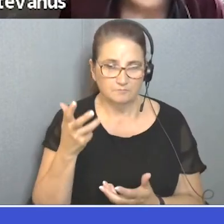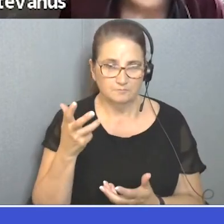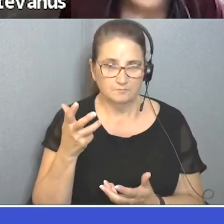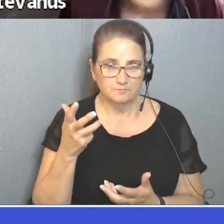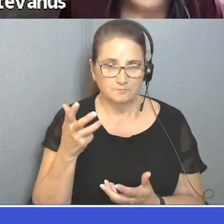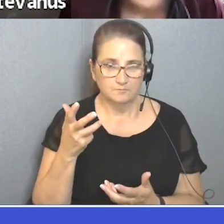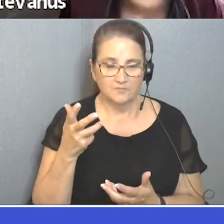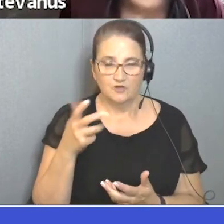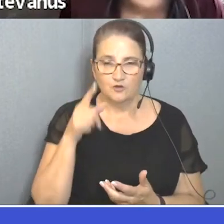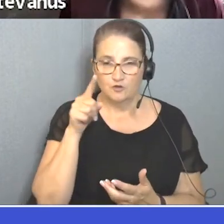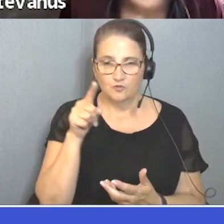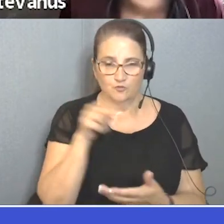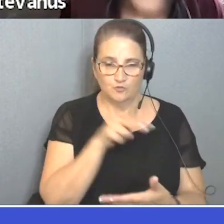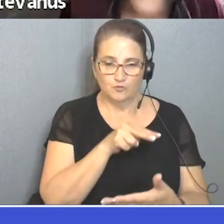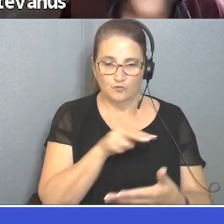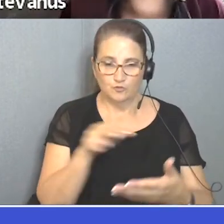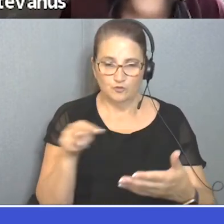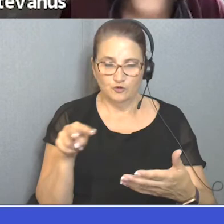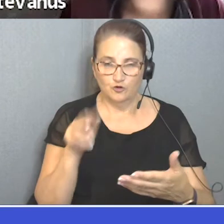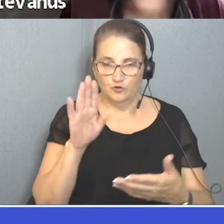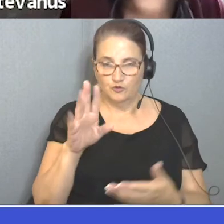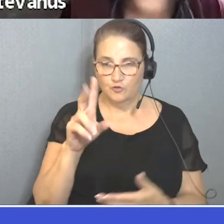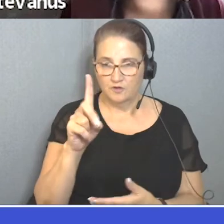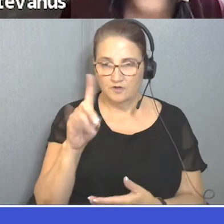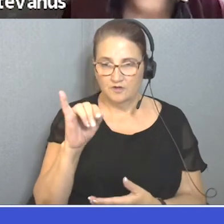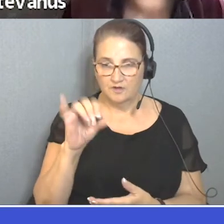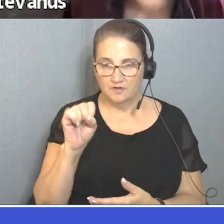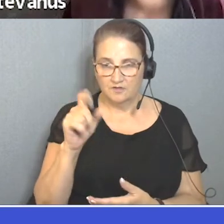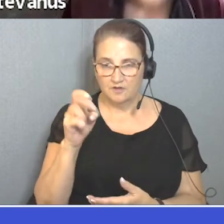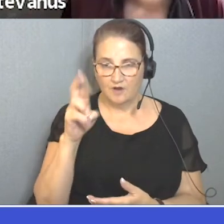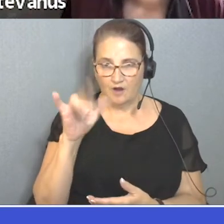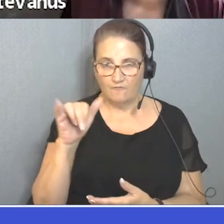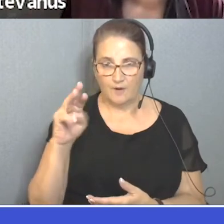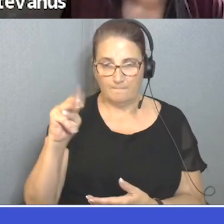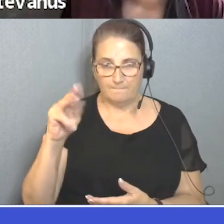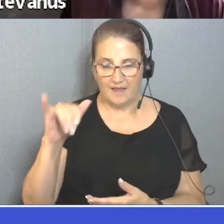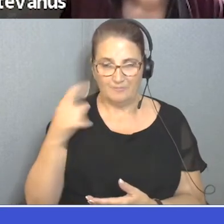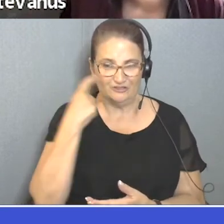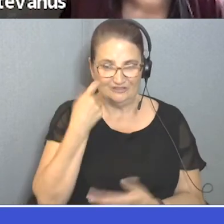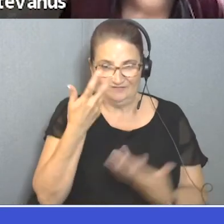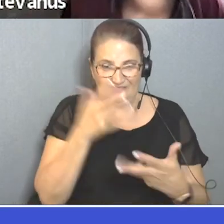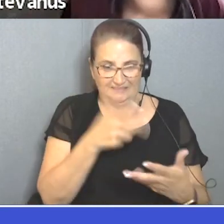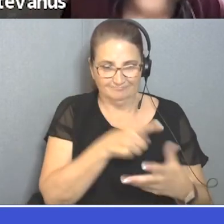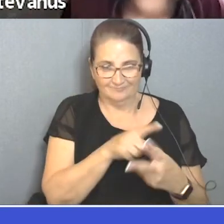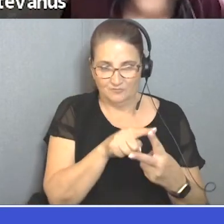whose story do you want to listen to? So when you look